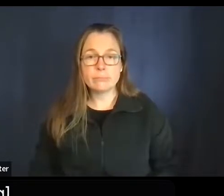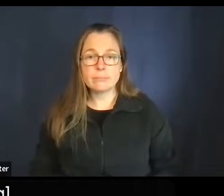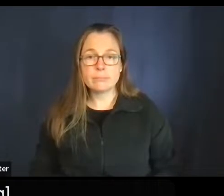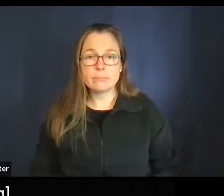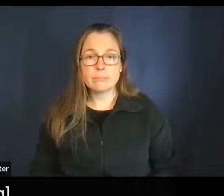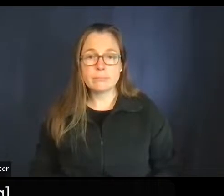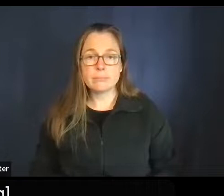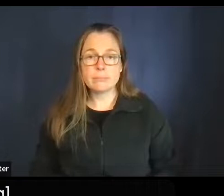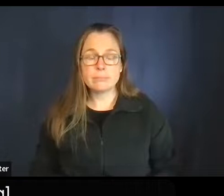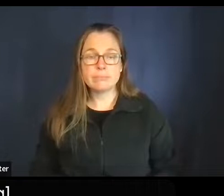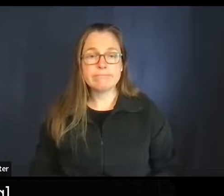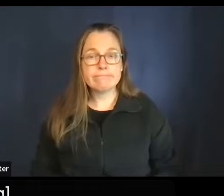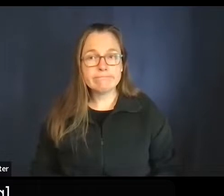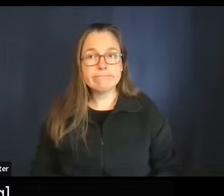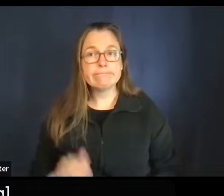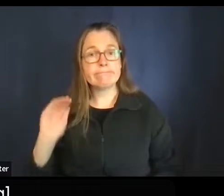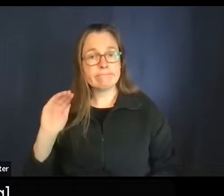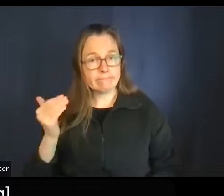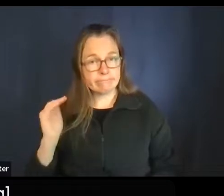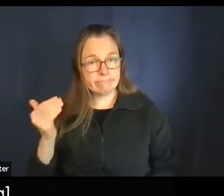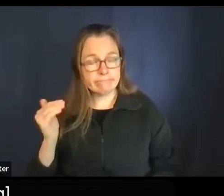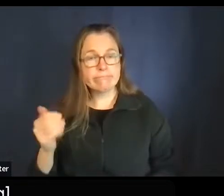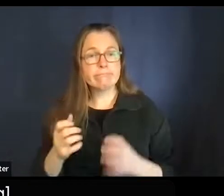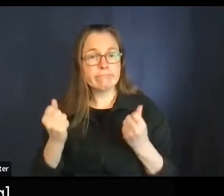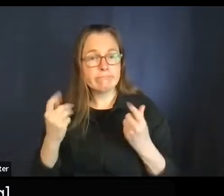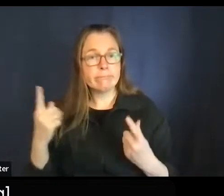[Off camera] It sounds like you still have some questions about final authority